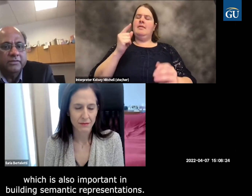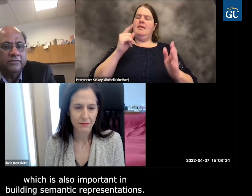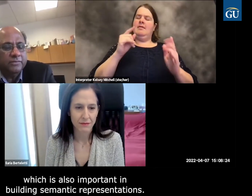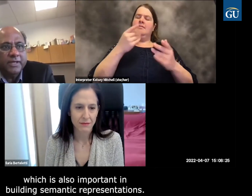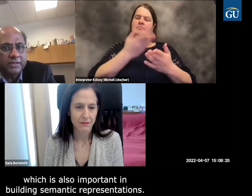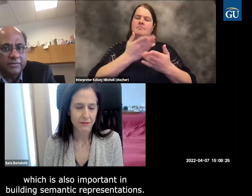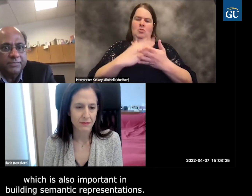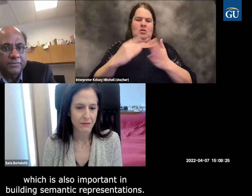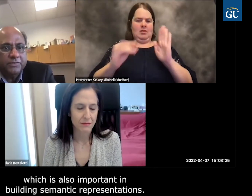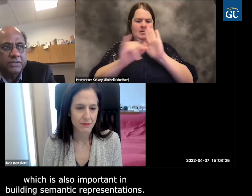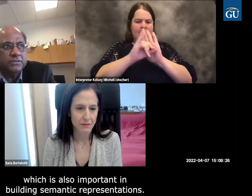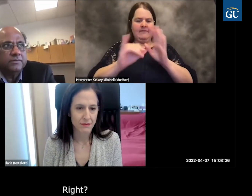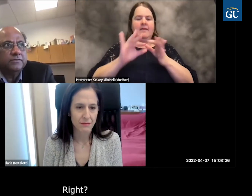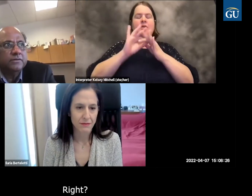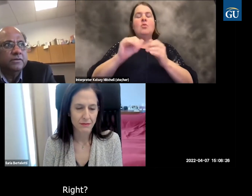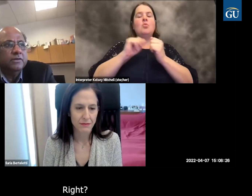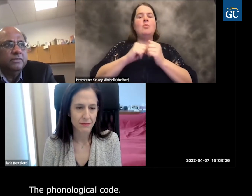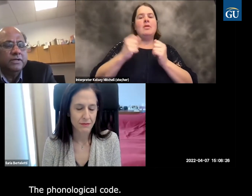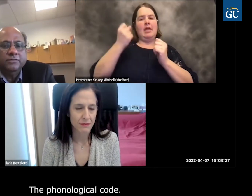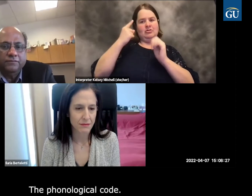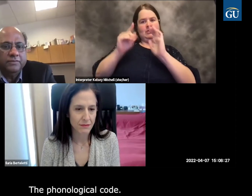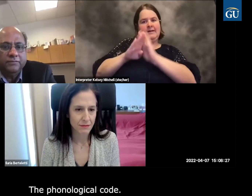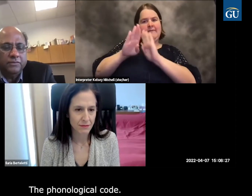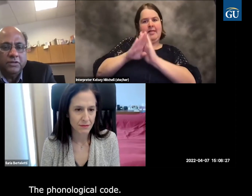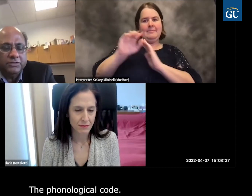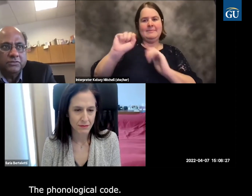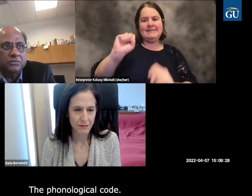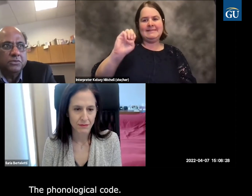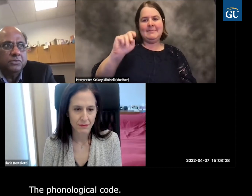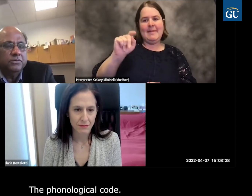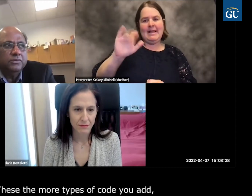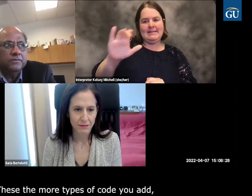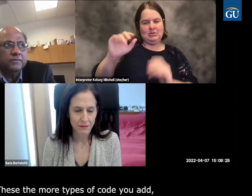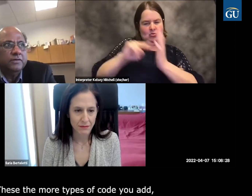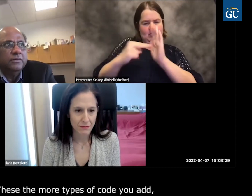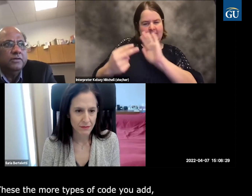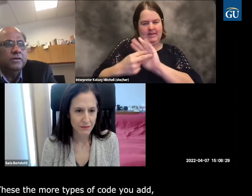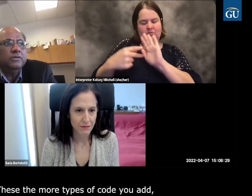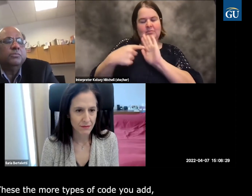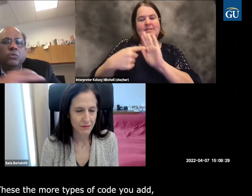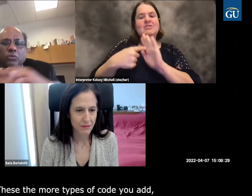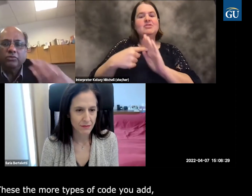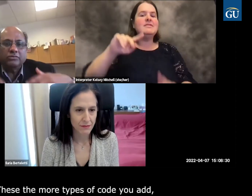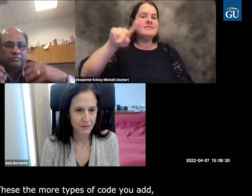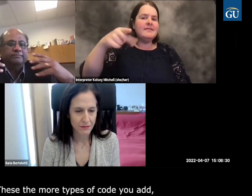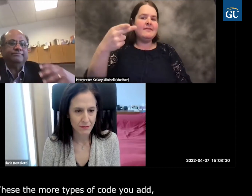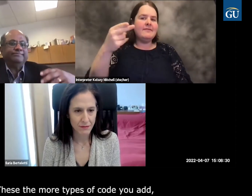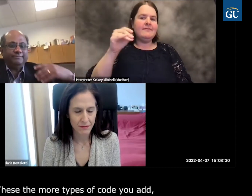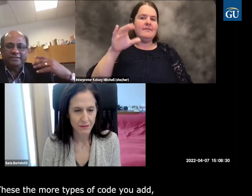semantic representations right the phonological code these